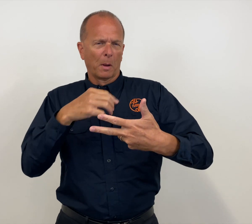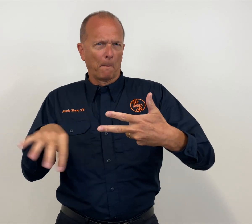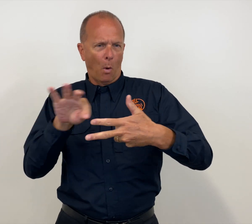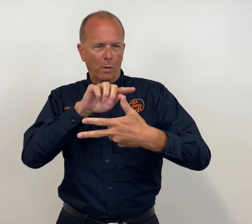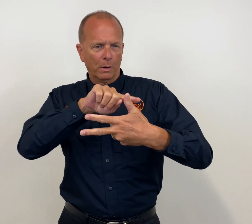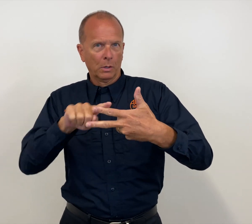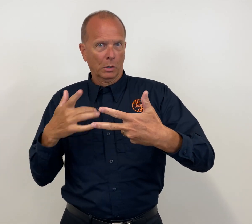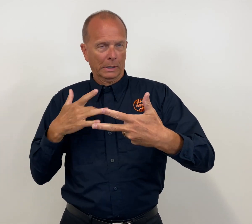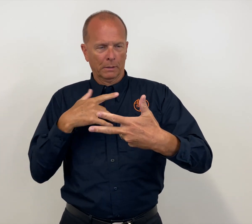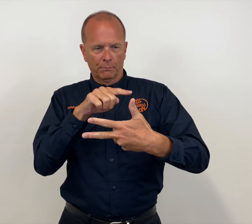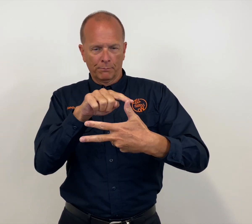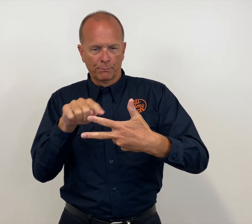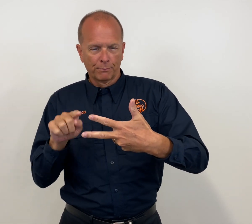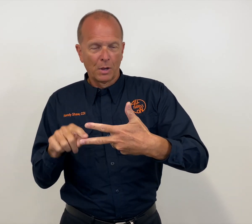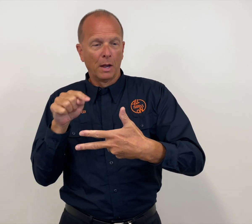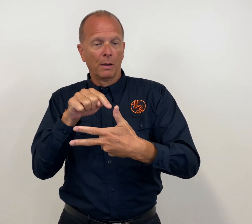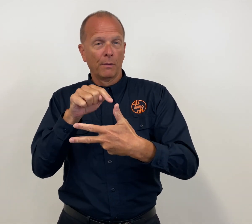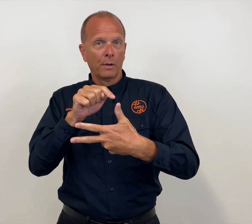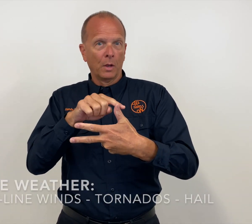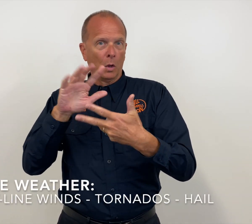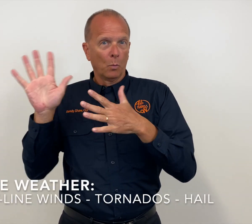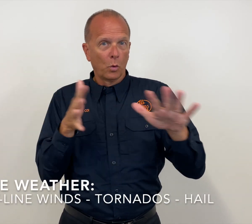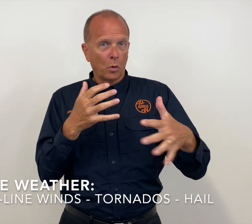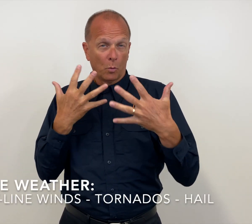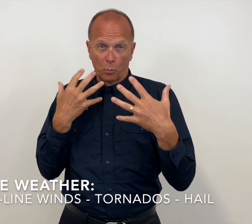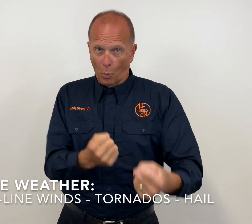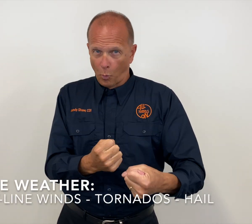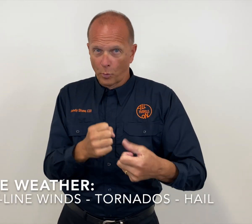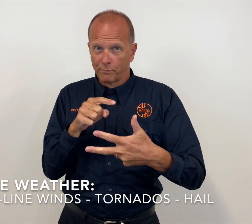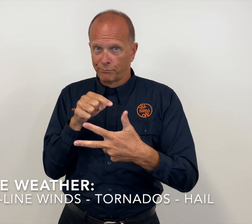really threefold first the possibility of strong